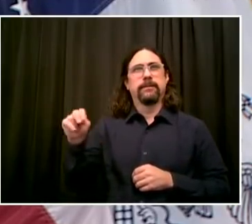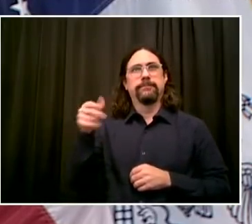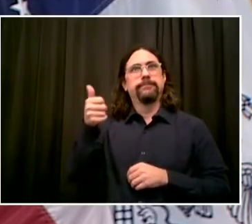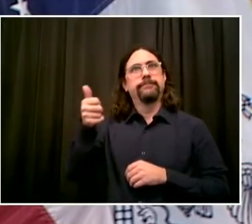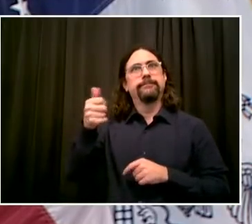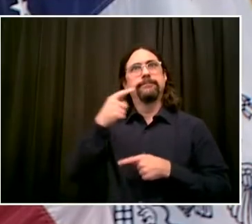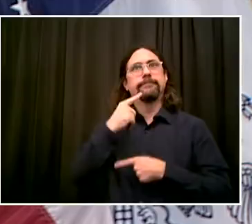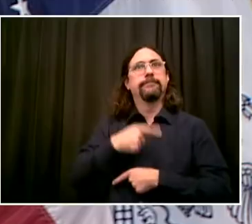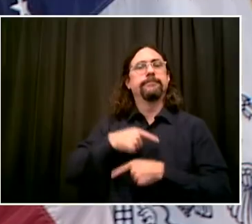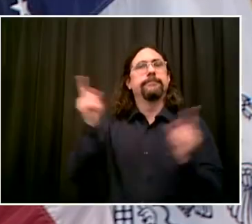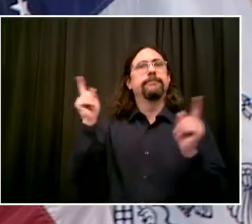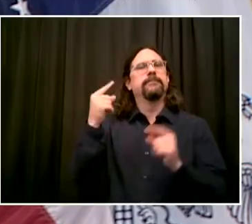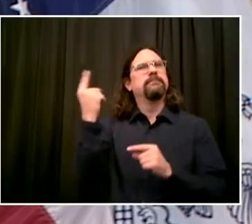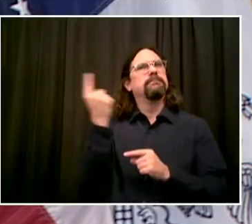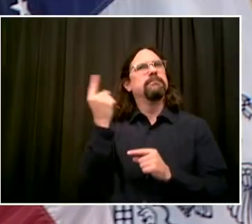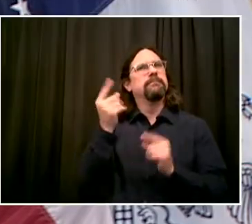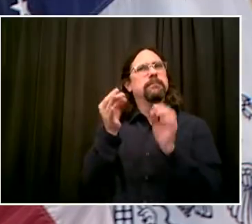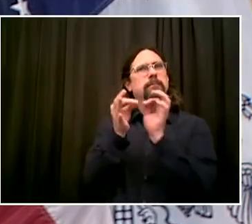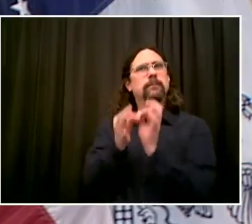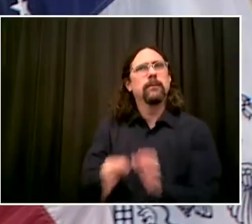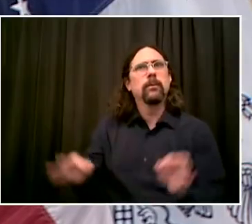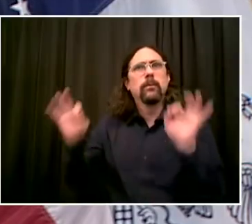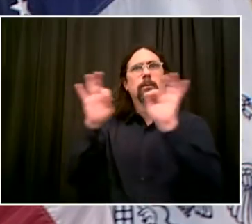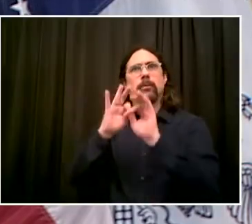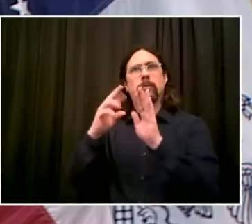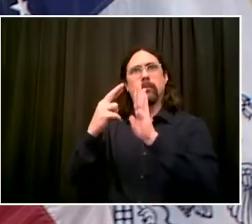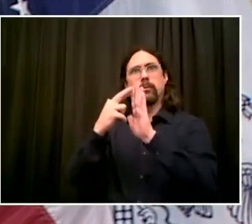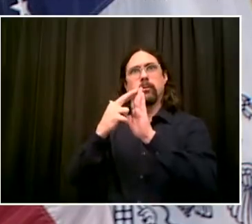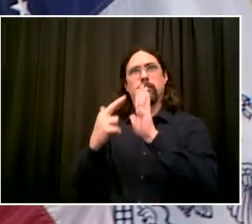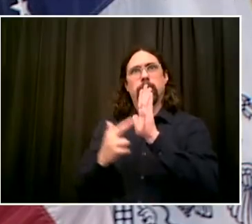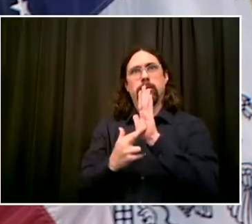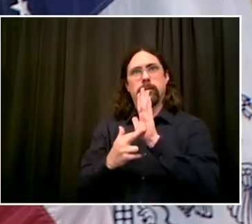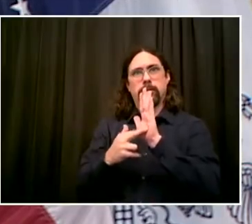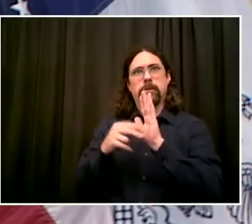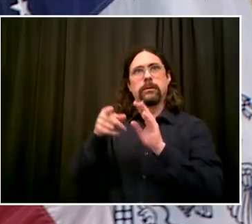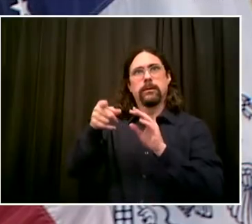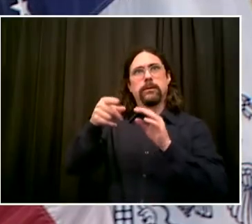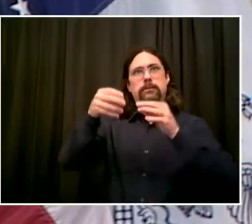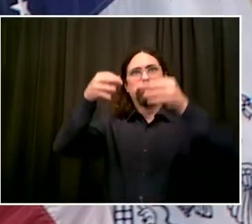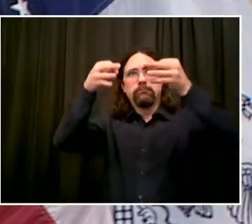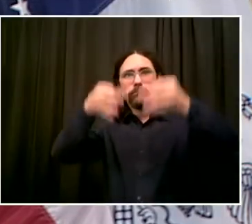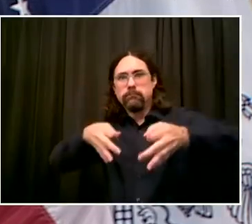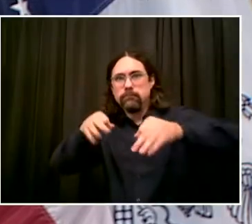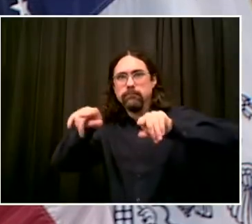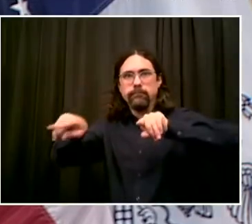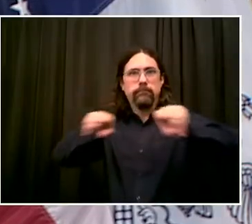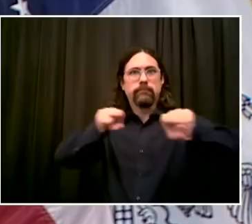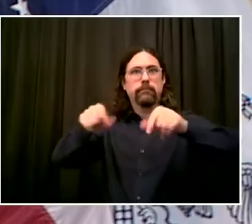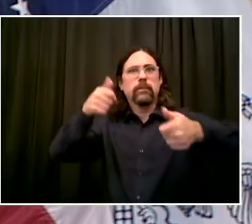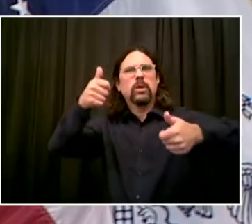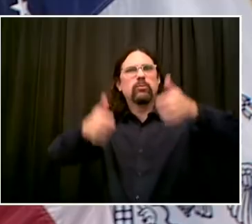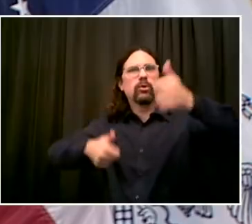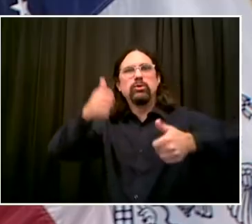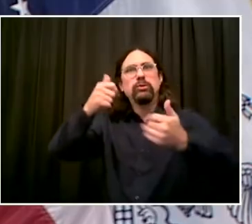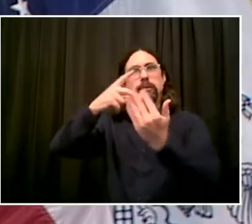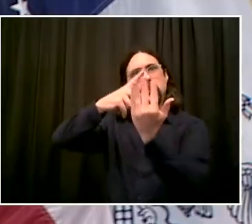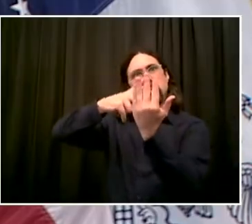THAT ONE OF THE KEY CRITERIA FOR WHICH PROGRESS WILL MOVE